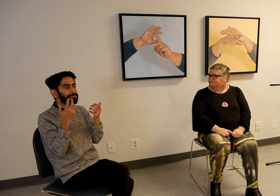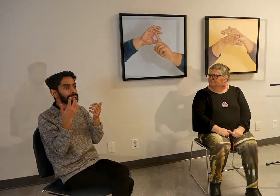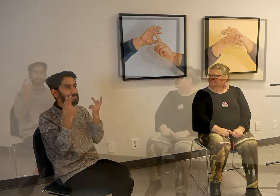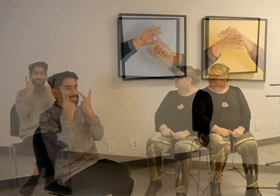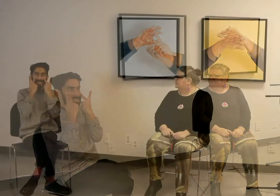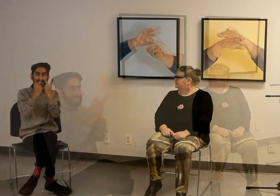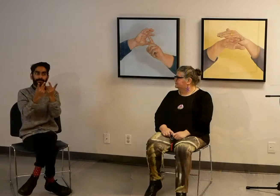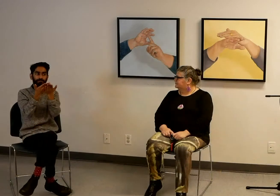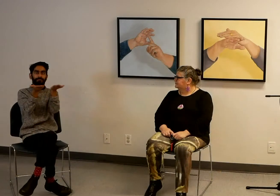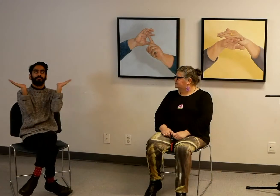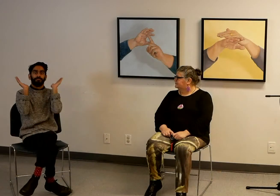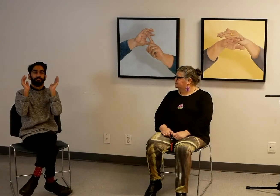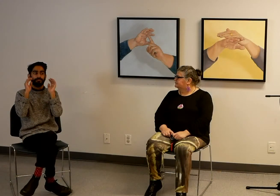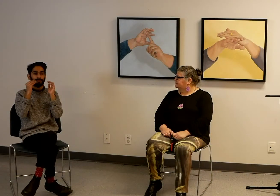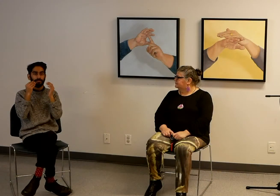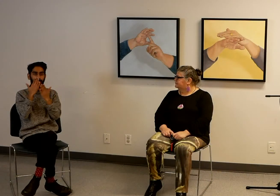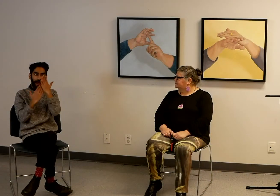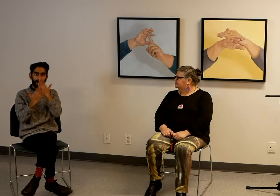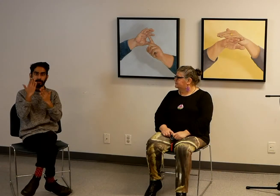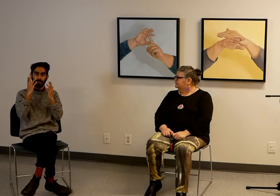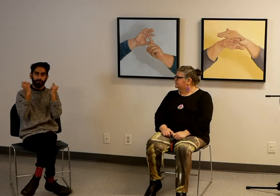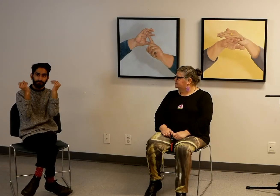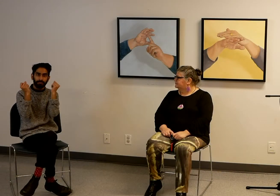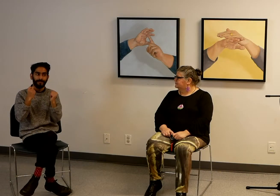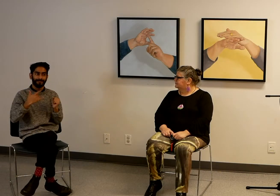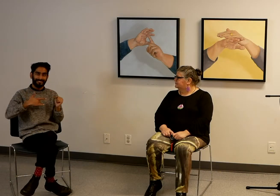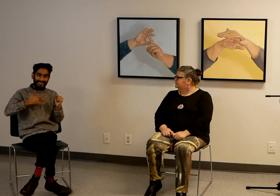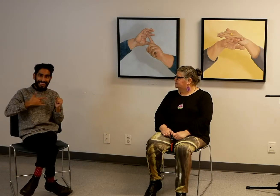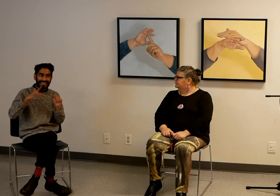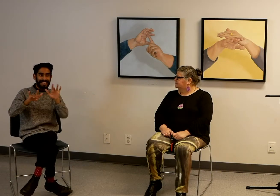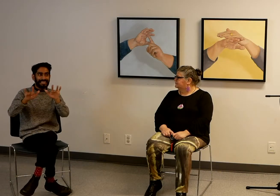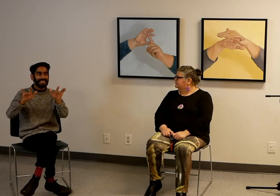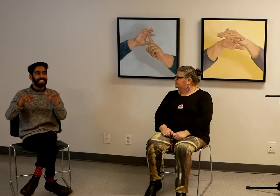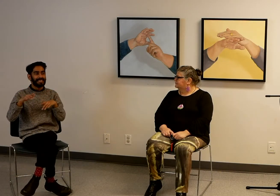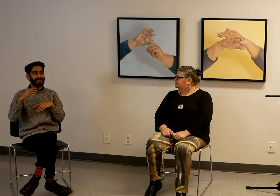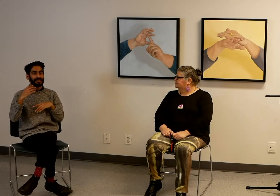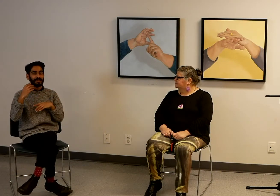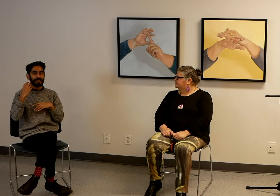I'm very visual I see I communicate everything through my eyes and my hands and feeling things.